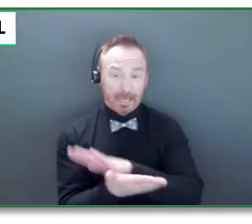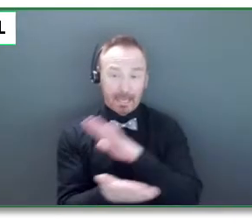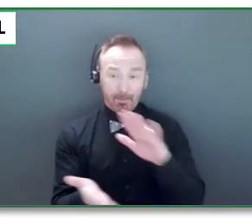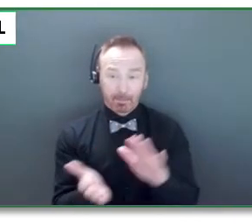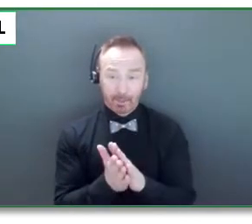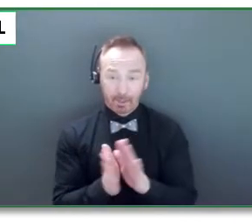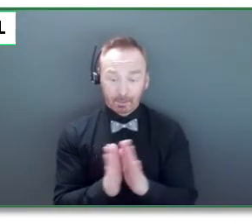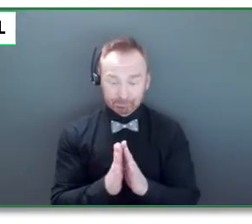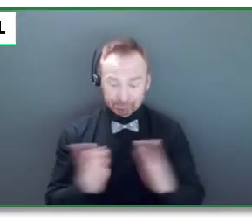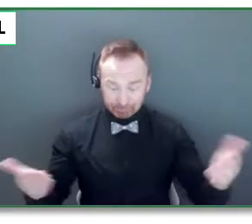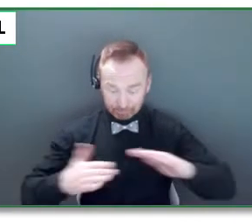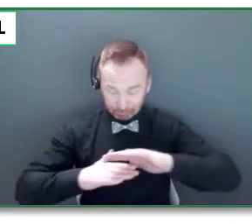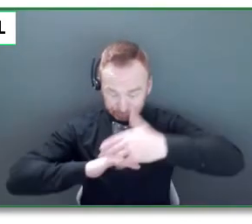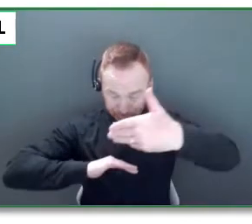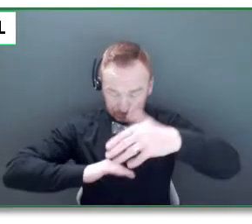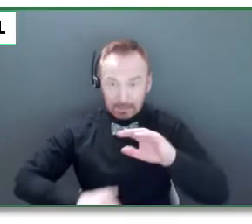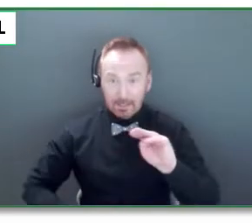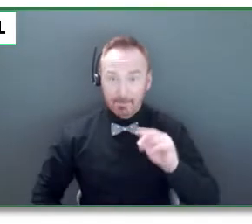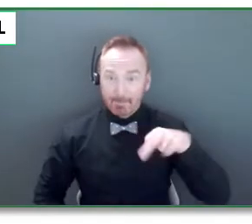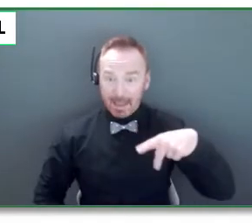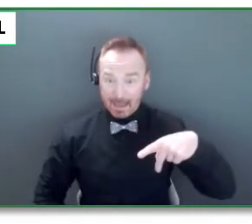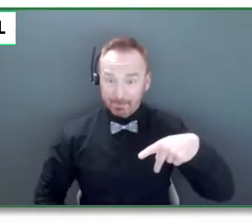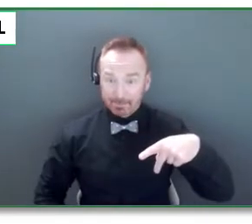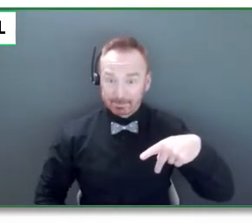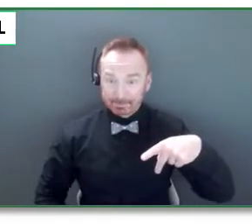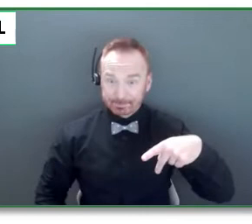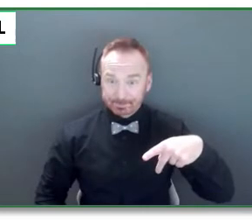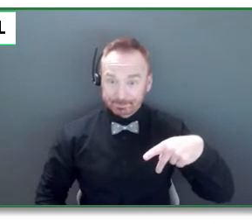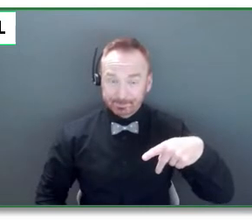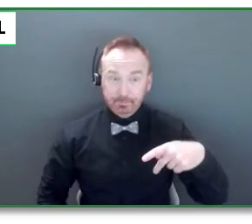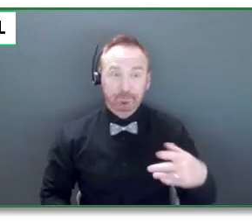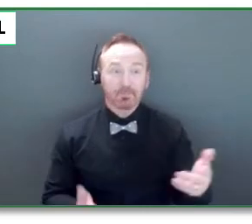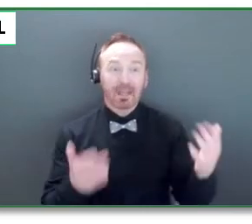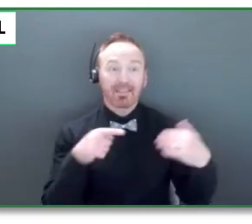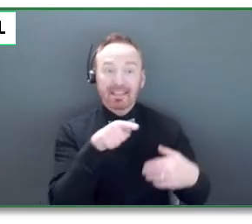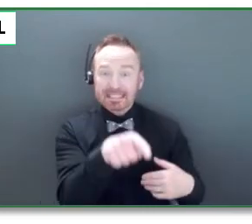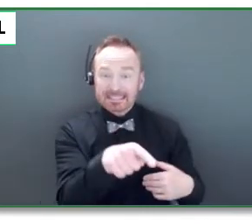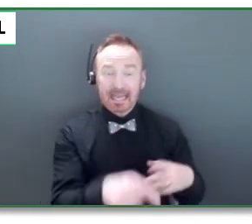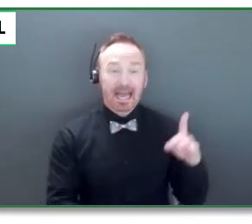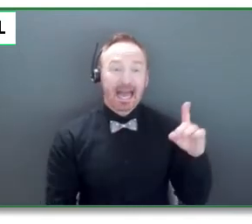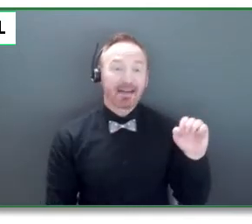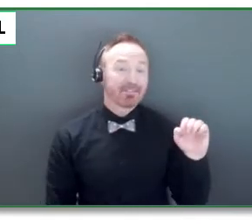So we have documents online one is le plein air pour tous. It's only in